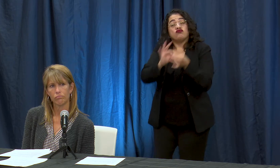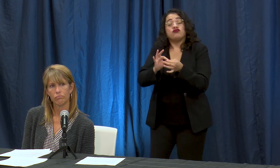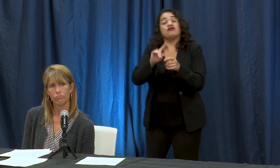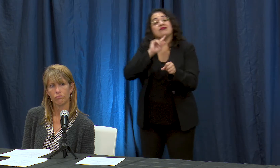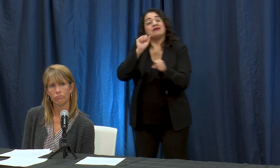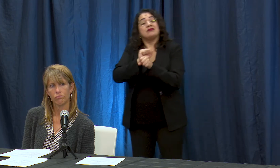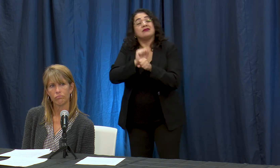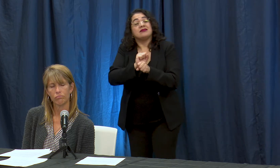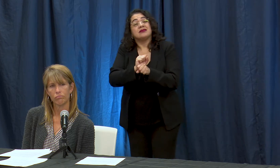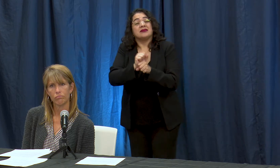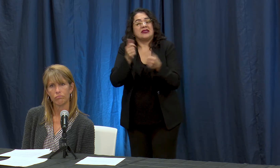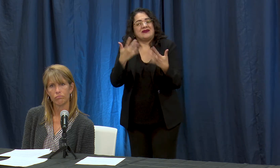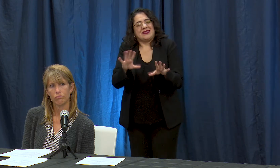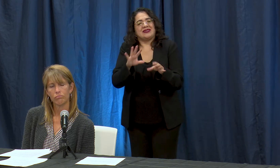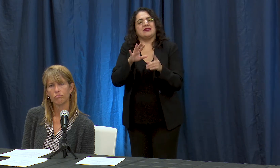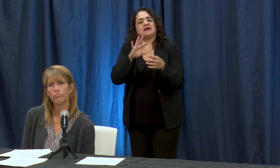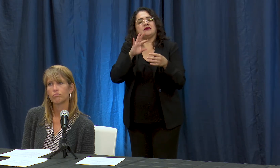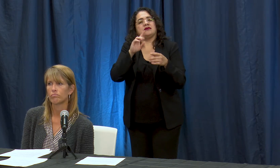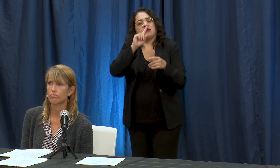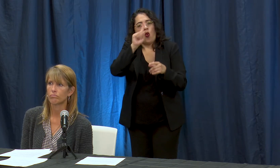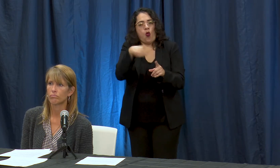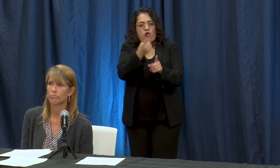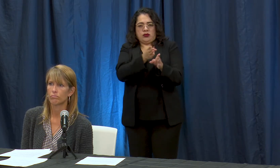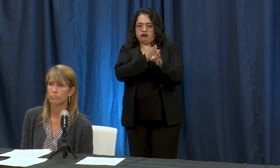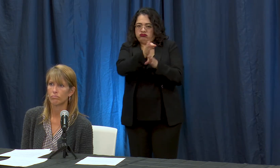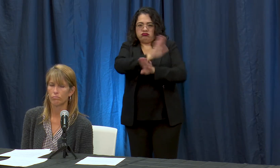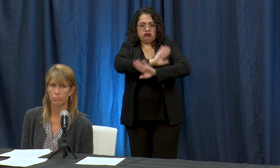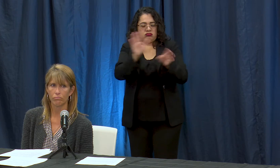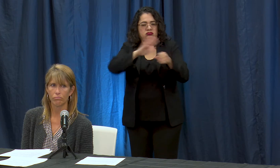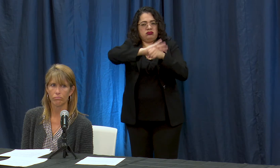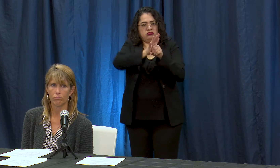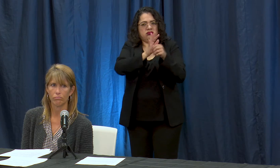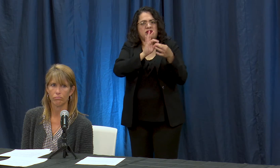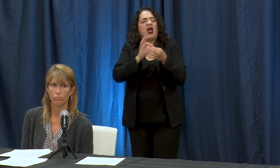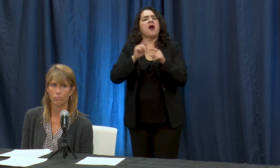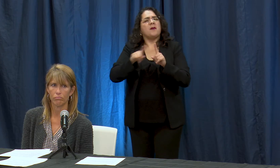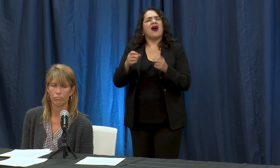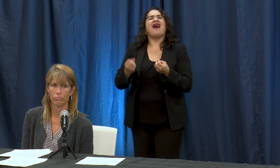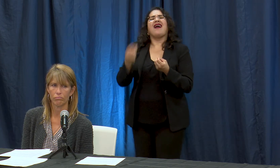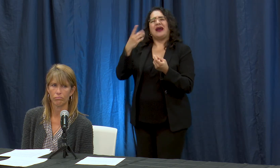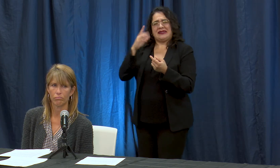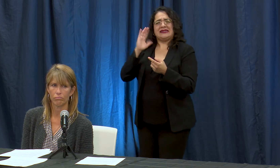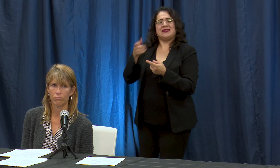the continued additional underlying health conditions exist or applied. A lot